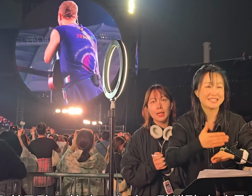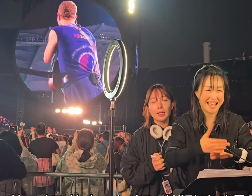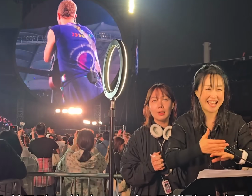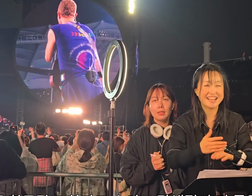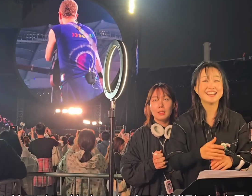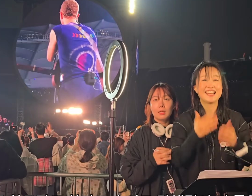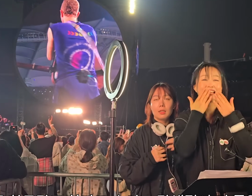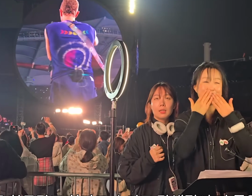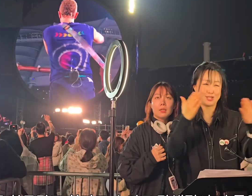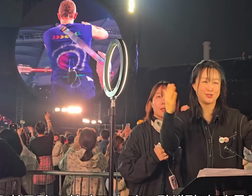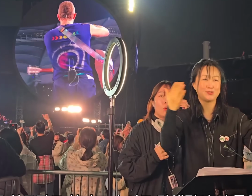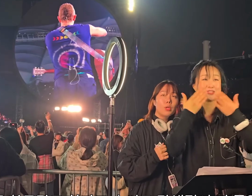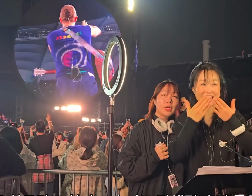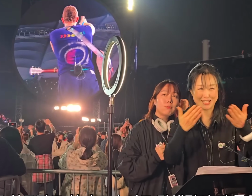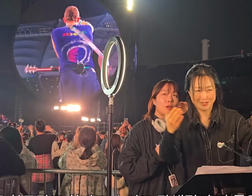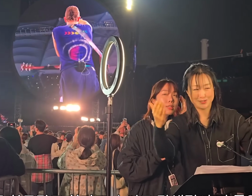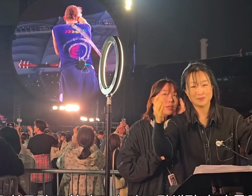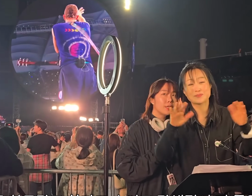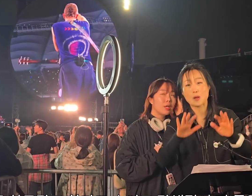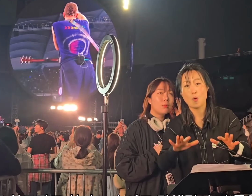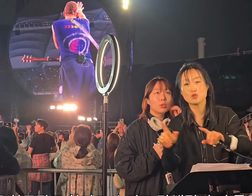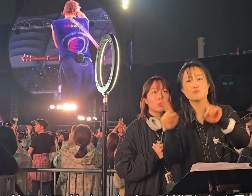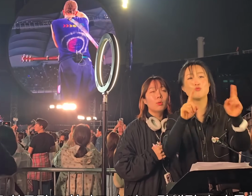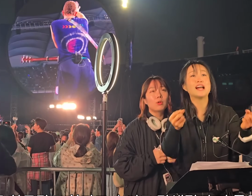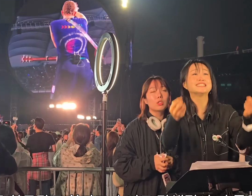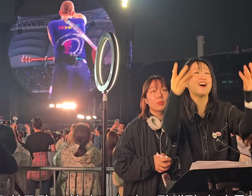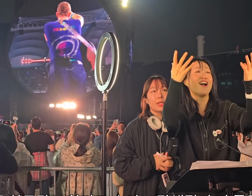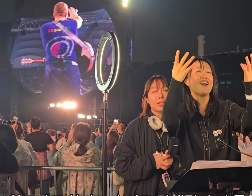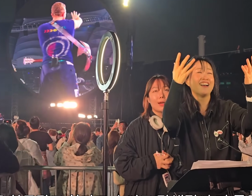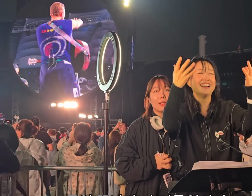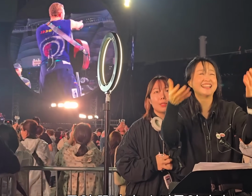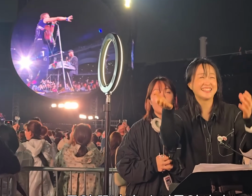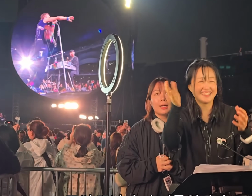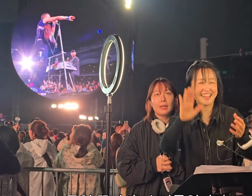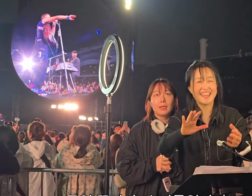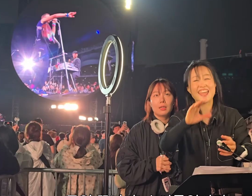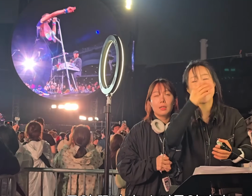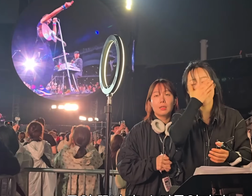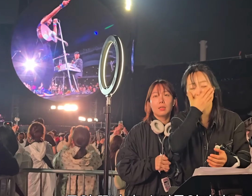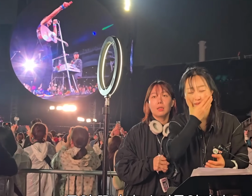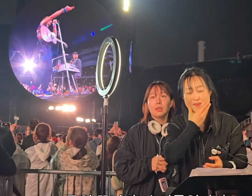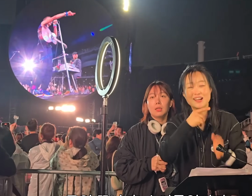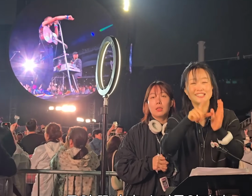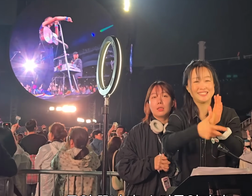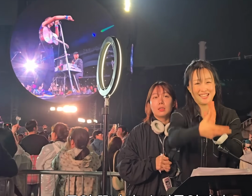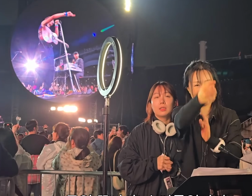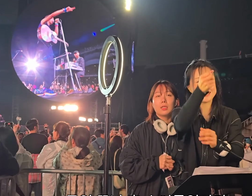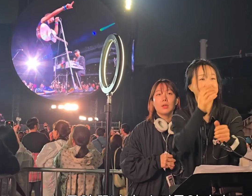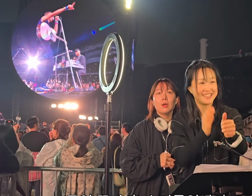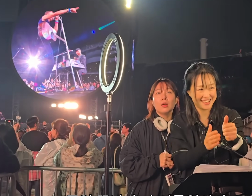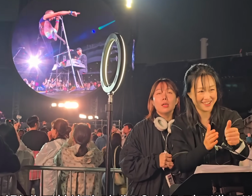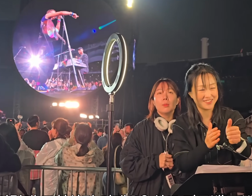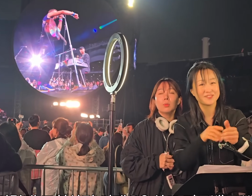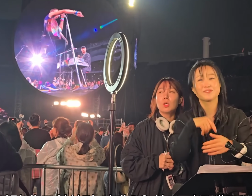“He’s speaking Korean now”—and I loved that. After the concert, the interpreters